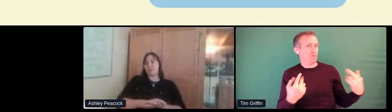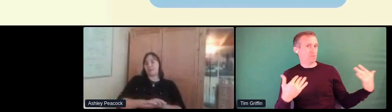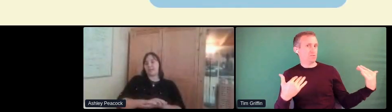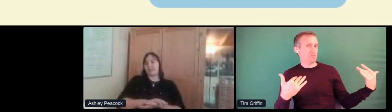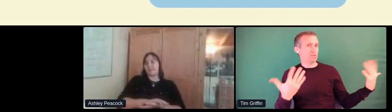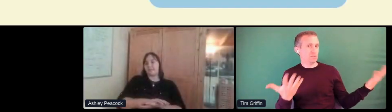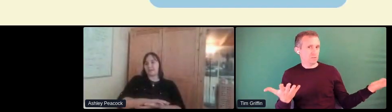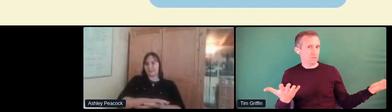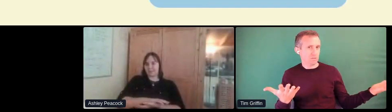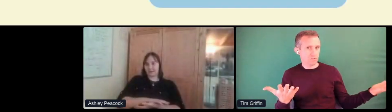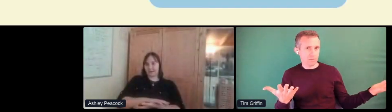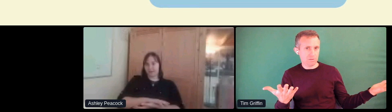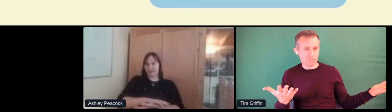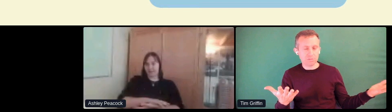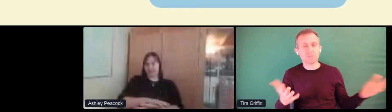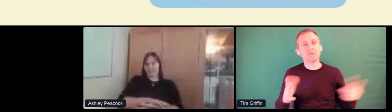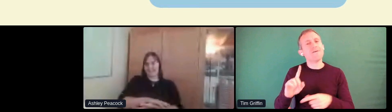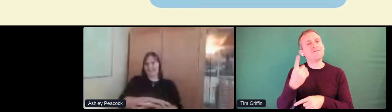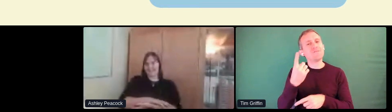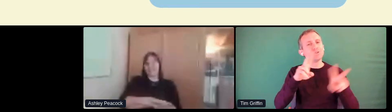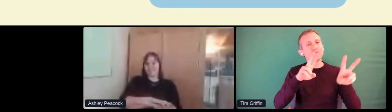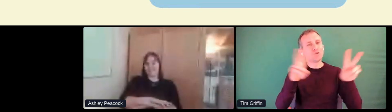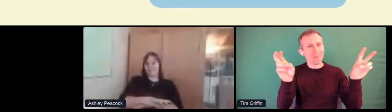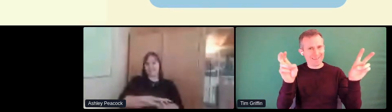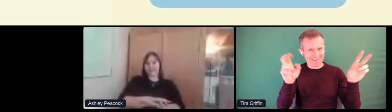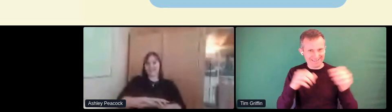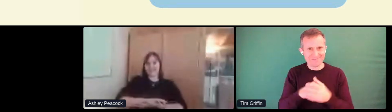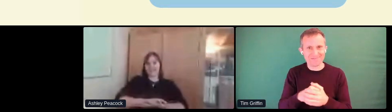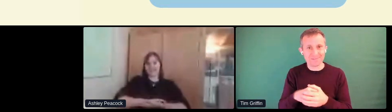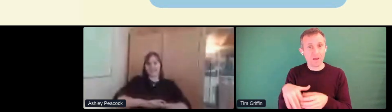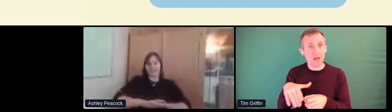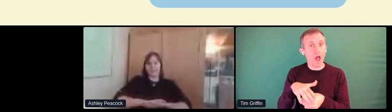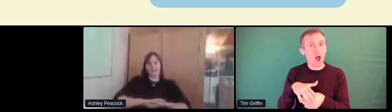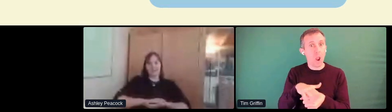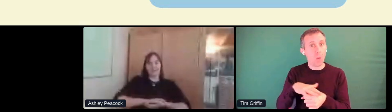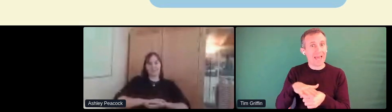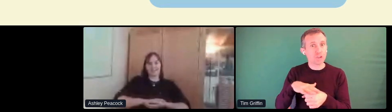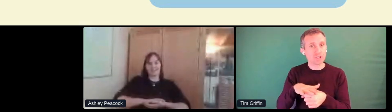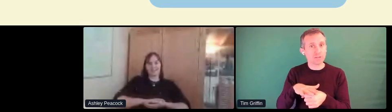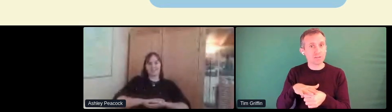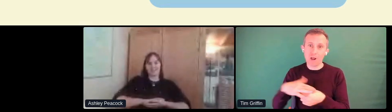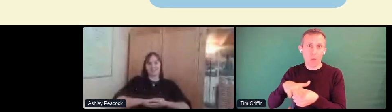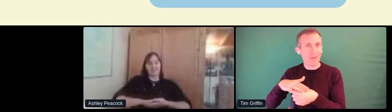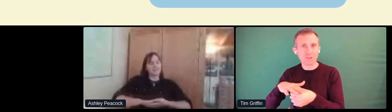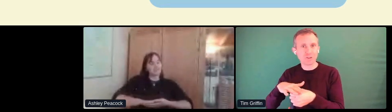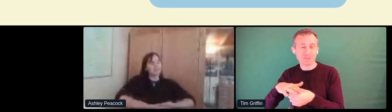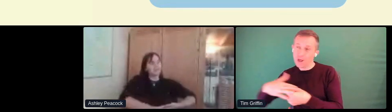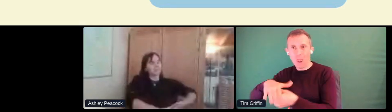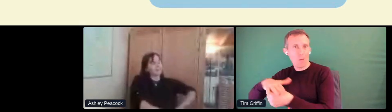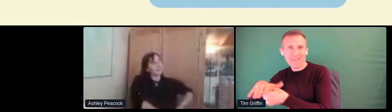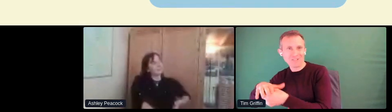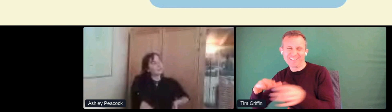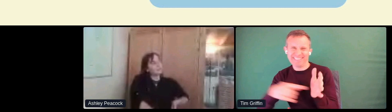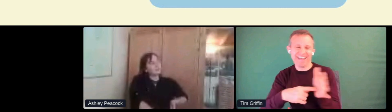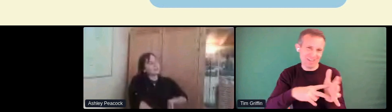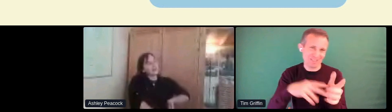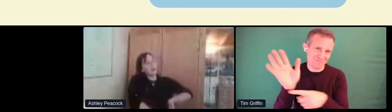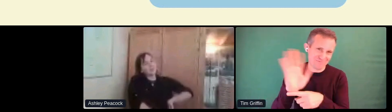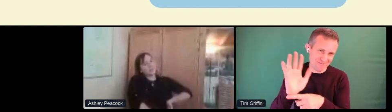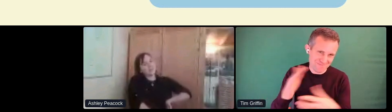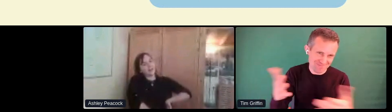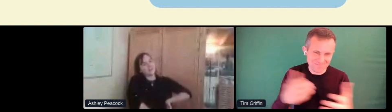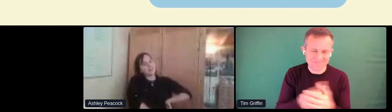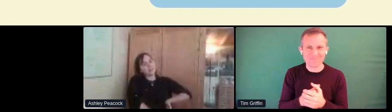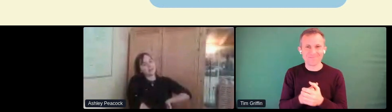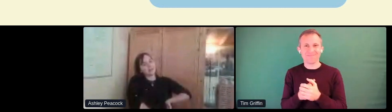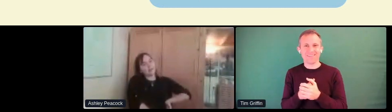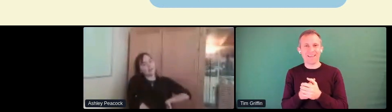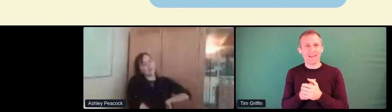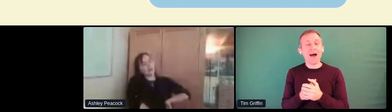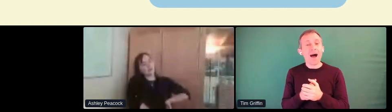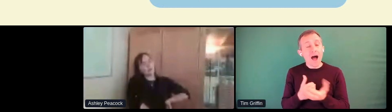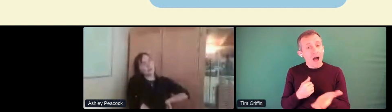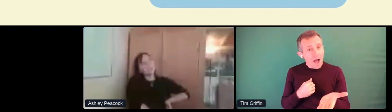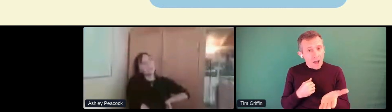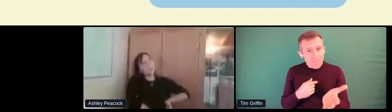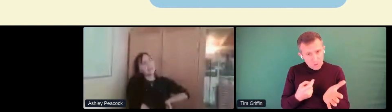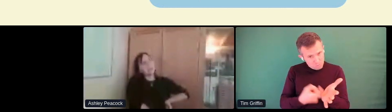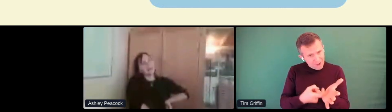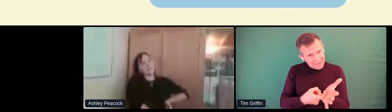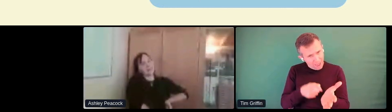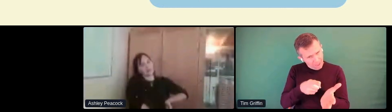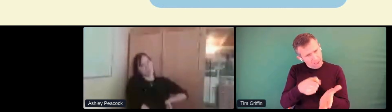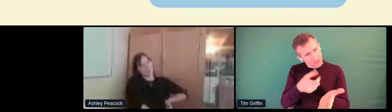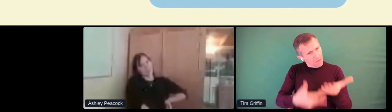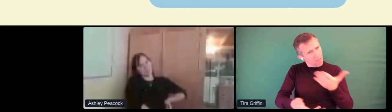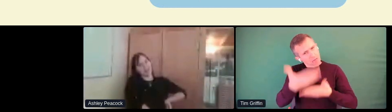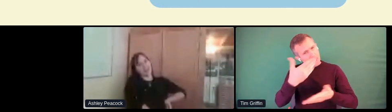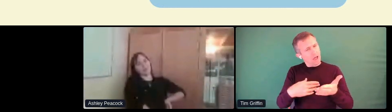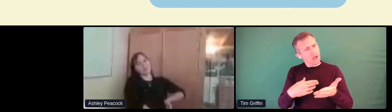The first topic is location. Rina, can you tell me a little bit about what you mean by location? And